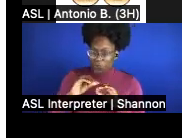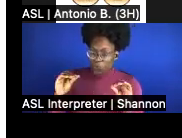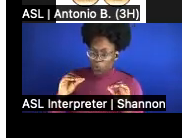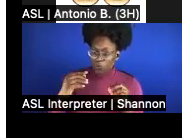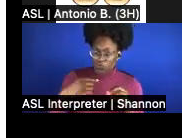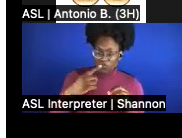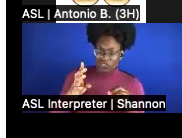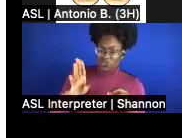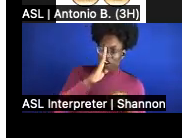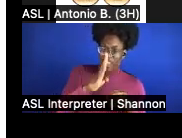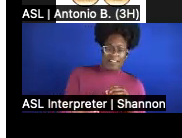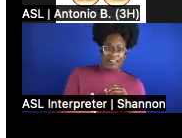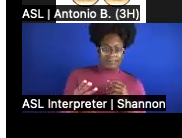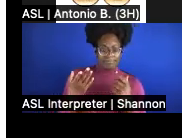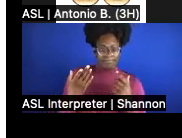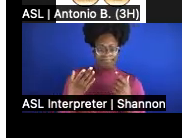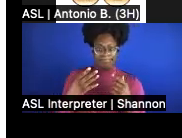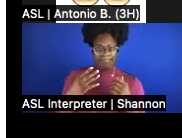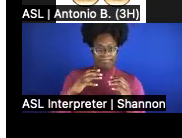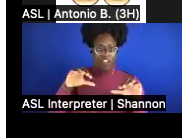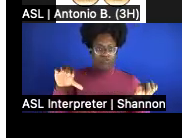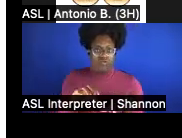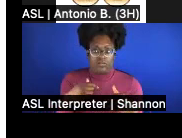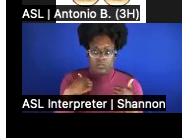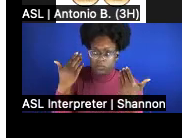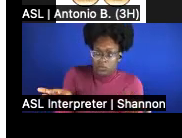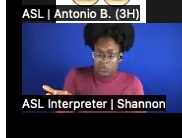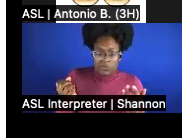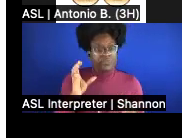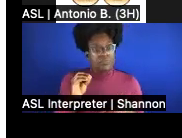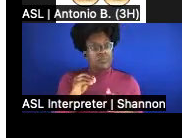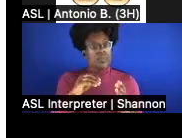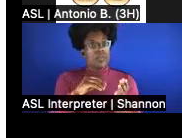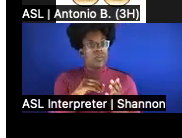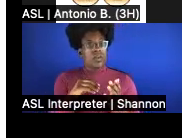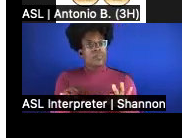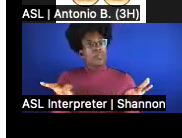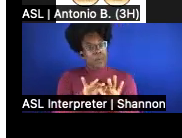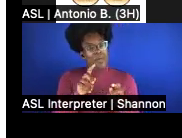significant difference. Consultants took time to make connections with writers to explain certain